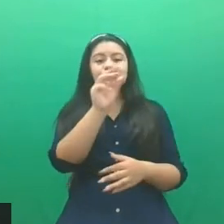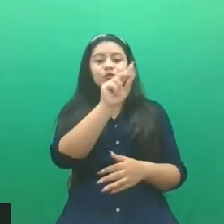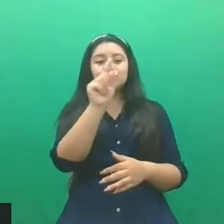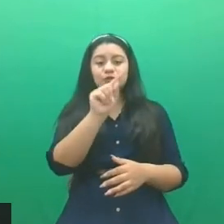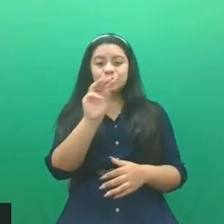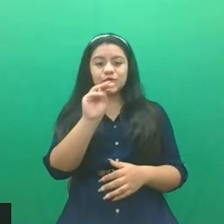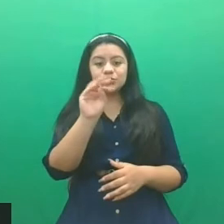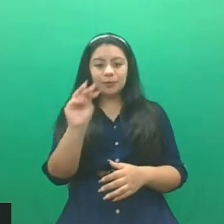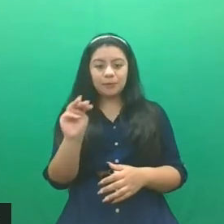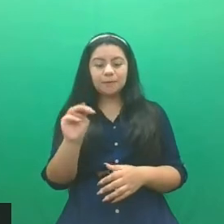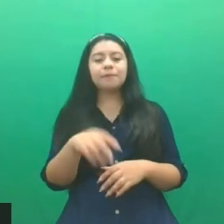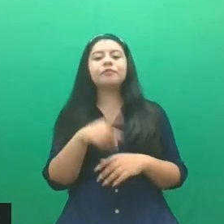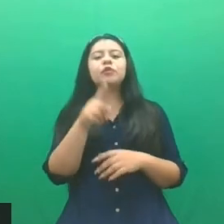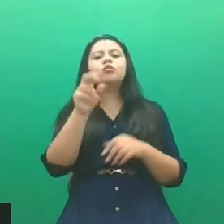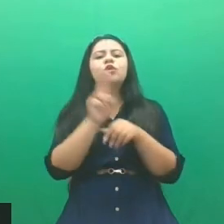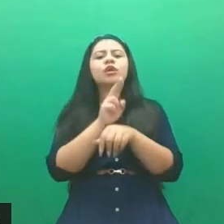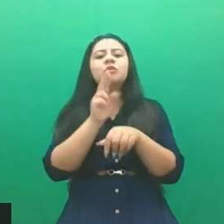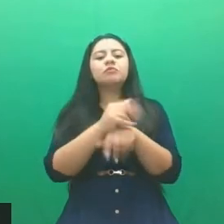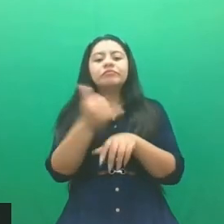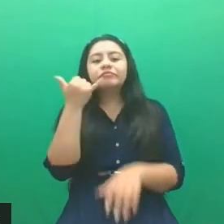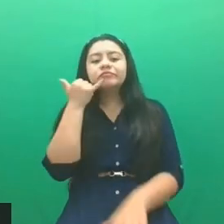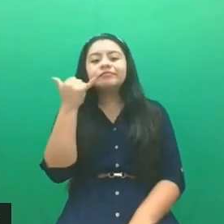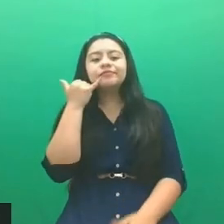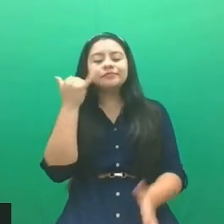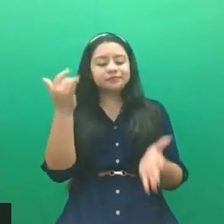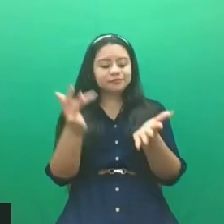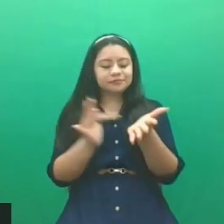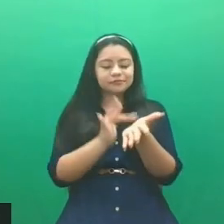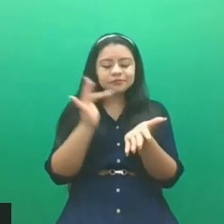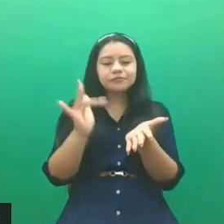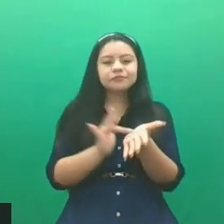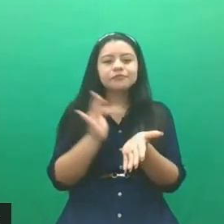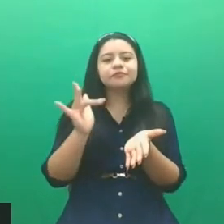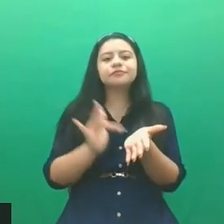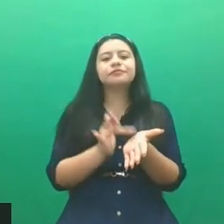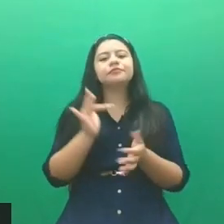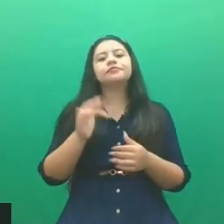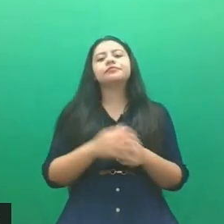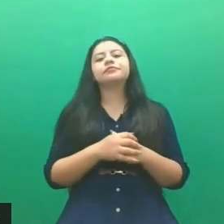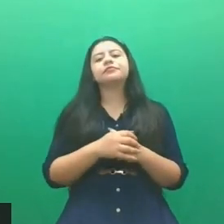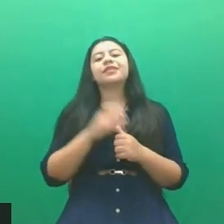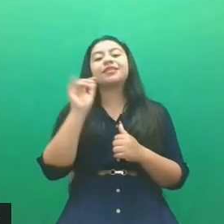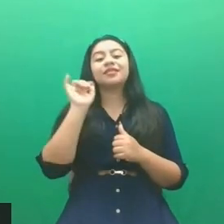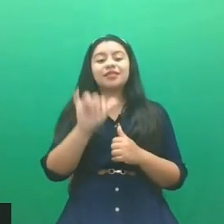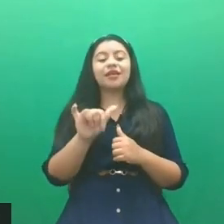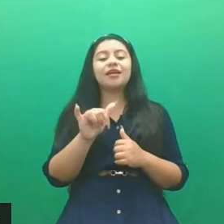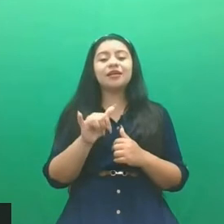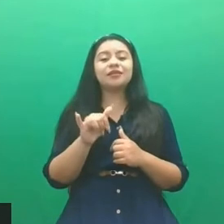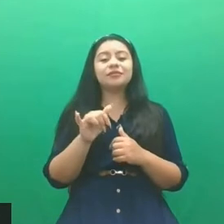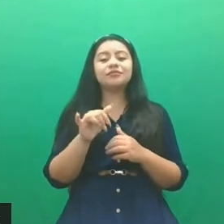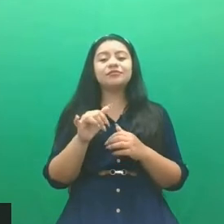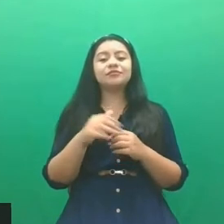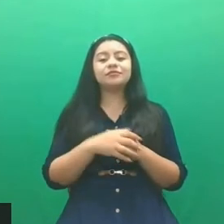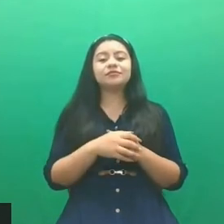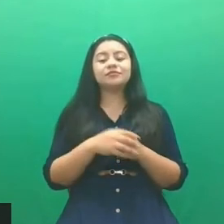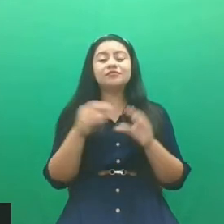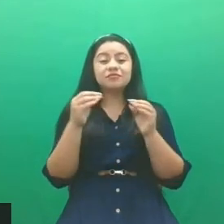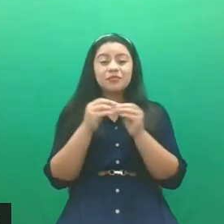they're able to be used on an iPhone, and on a web browser, that is so much more rewarding at